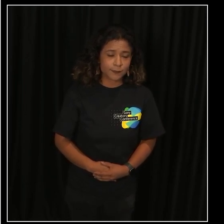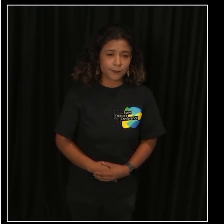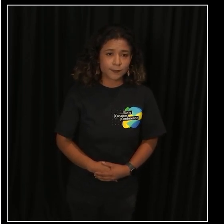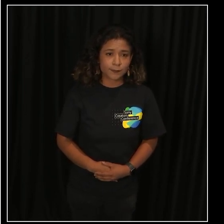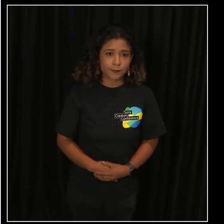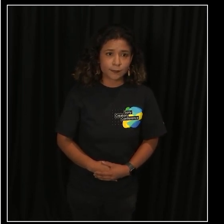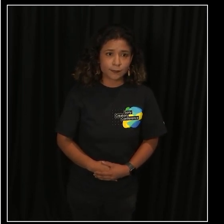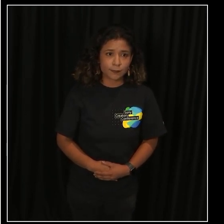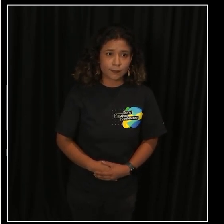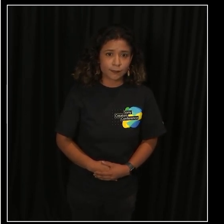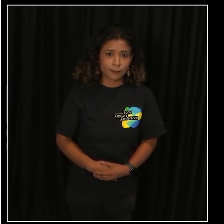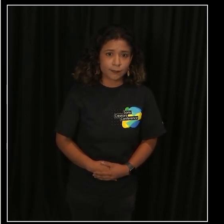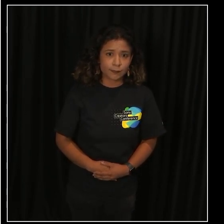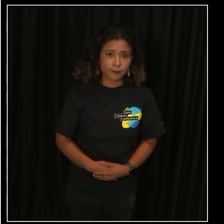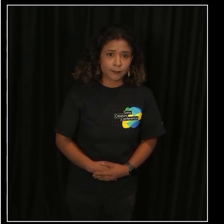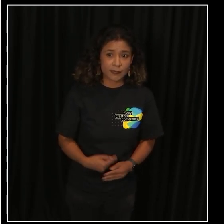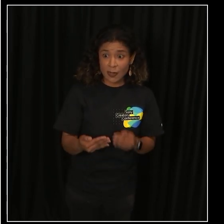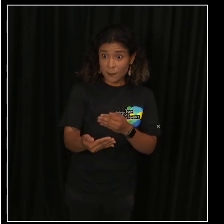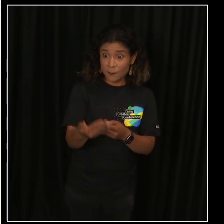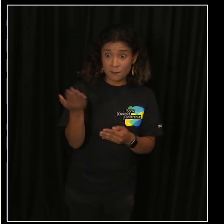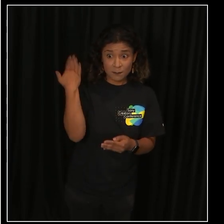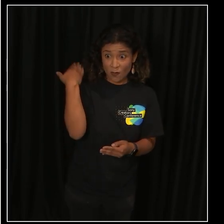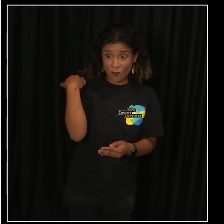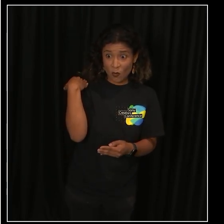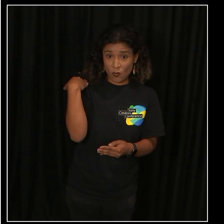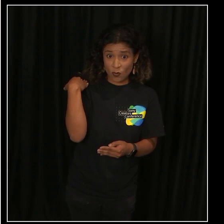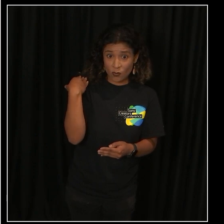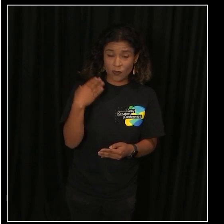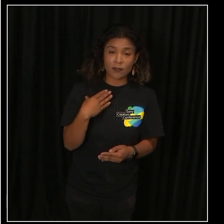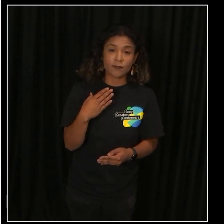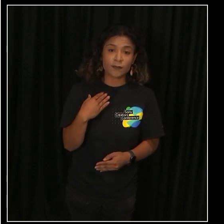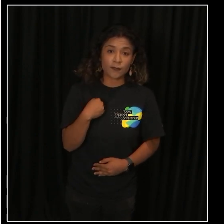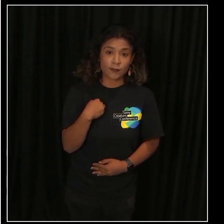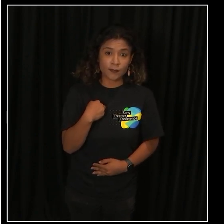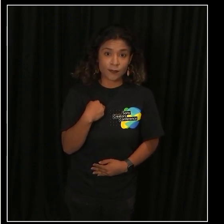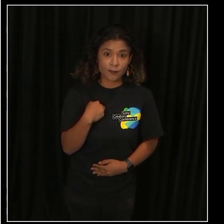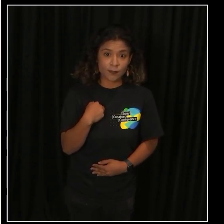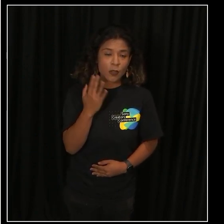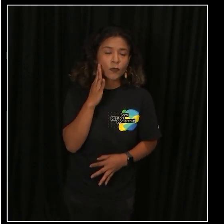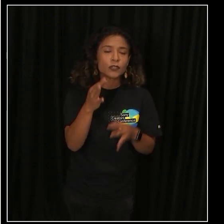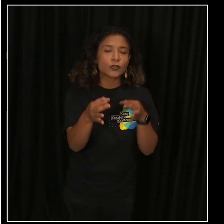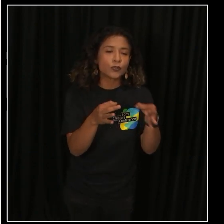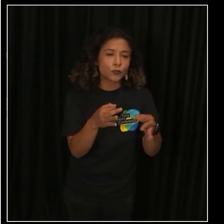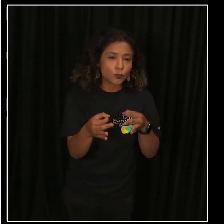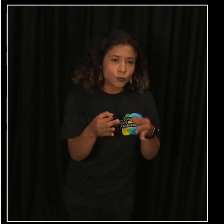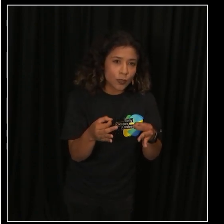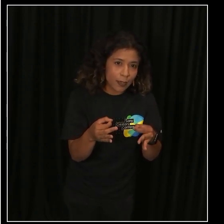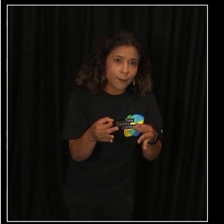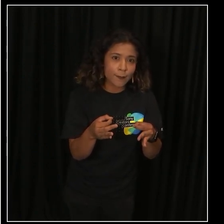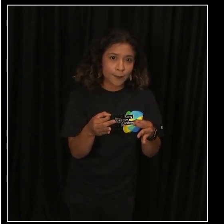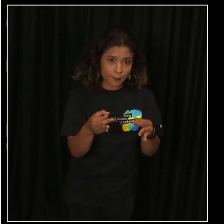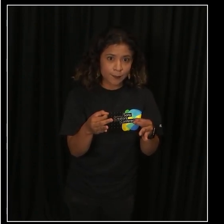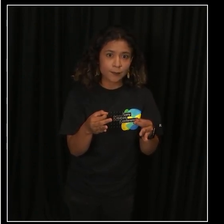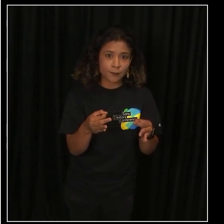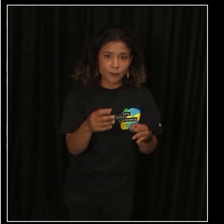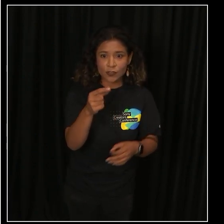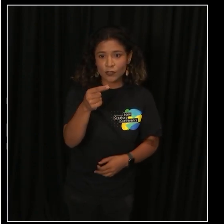Before discuss, the use of ray tracing I would to describe the basic rendering structure in Gran Turismo 7.